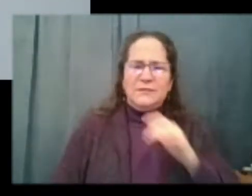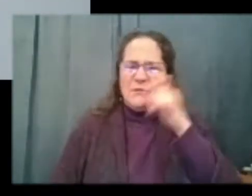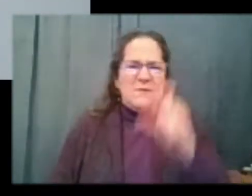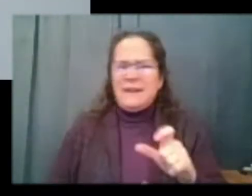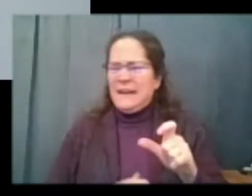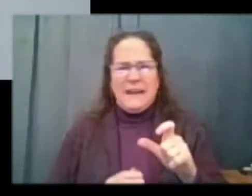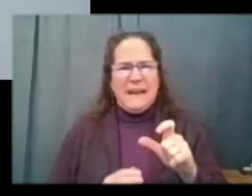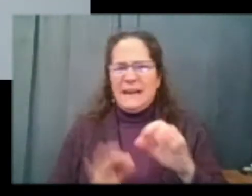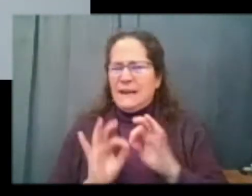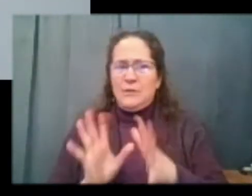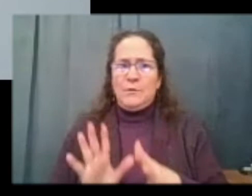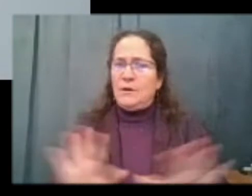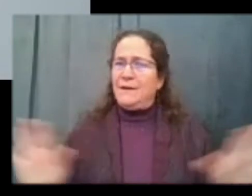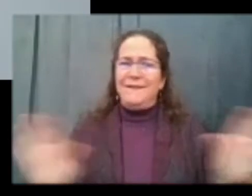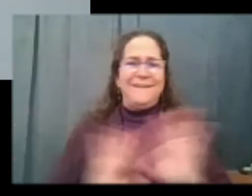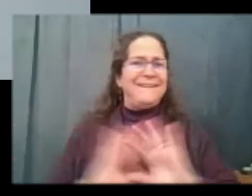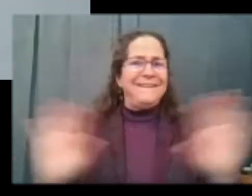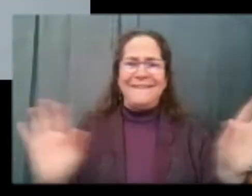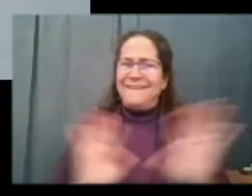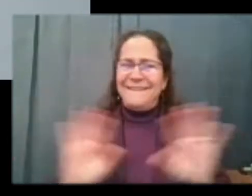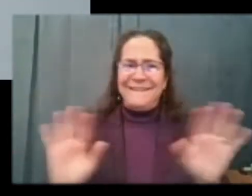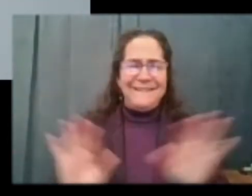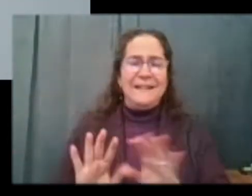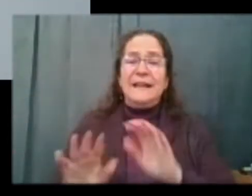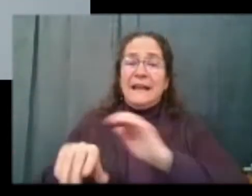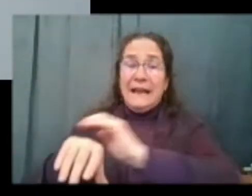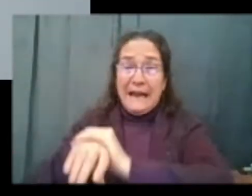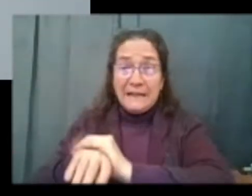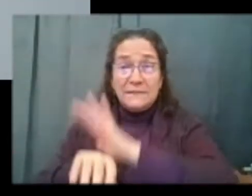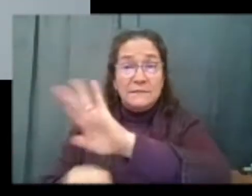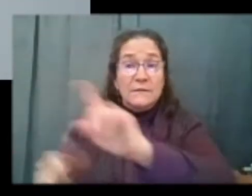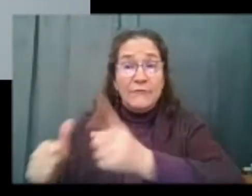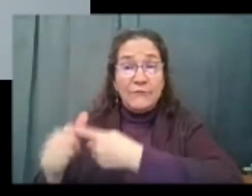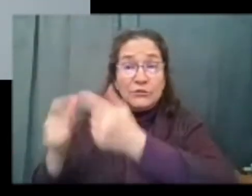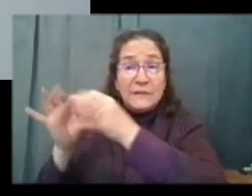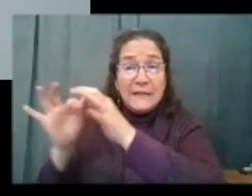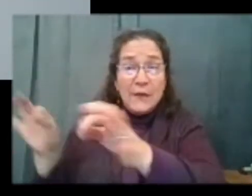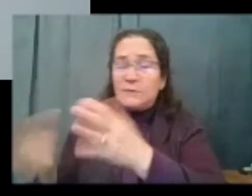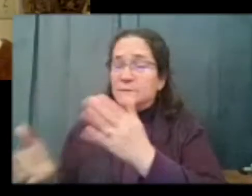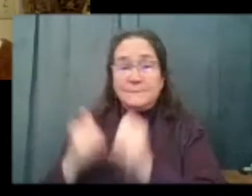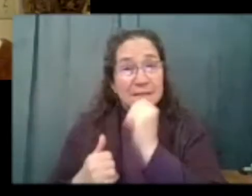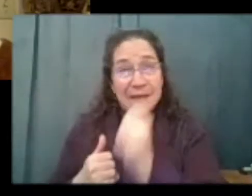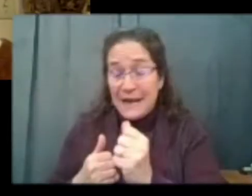English may not be their first language, so they still need the interpreter to help access the curriculum with the material.